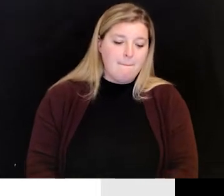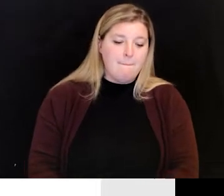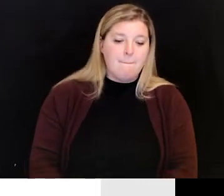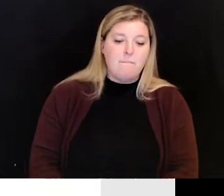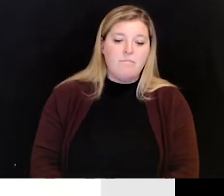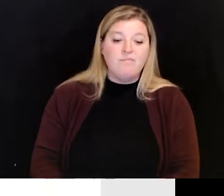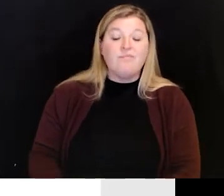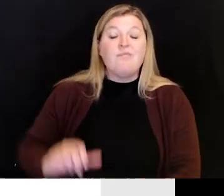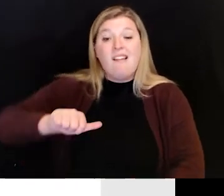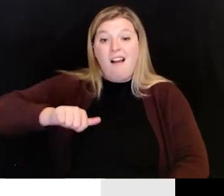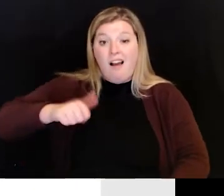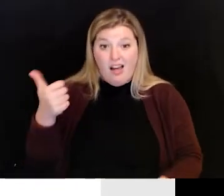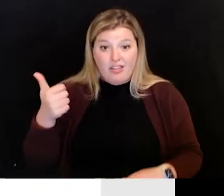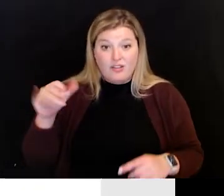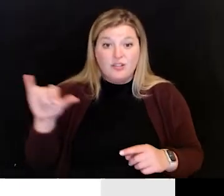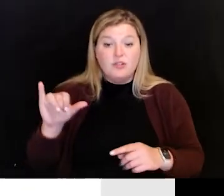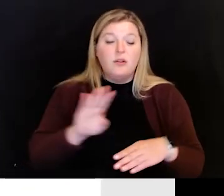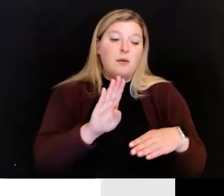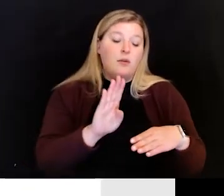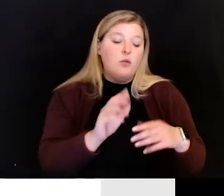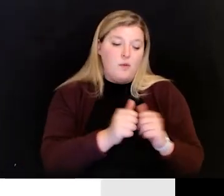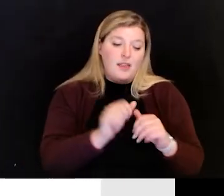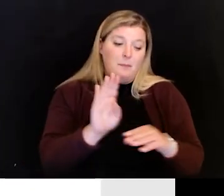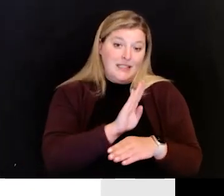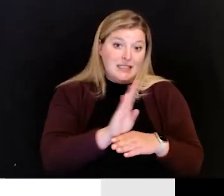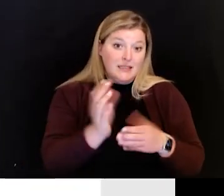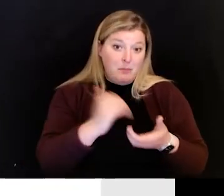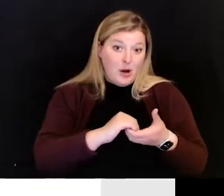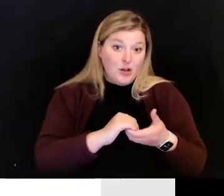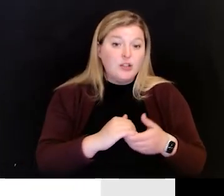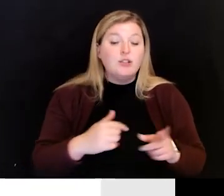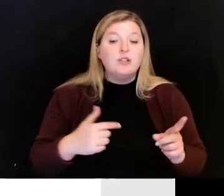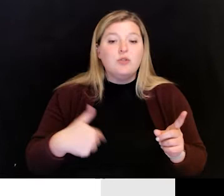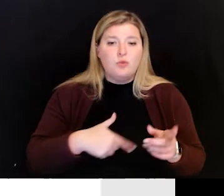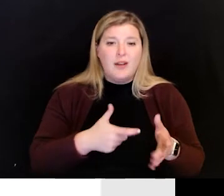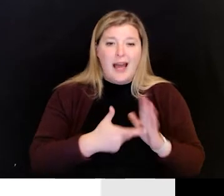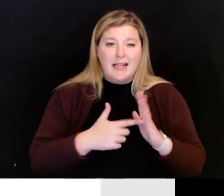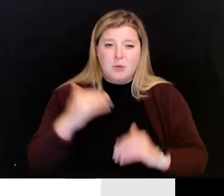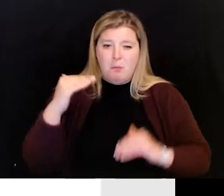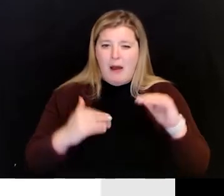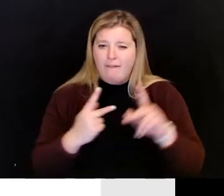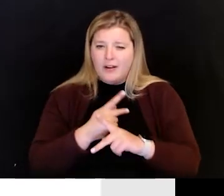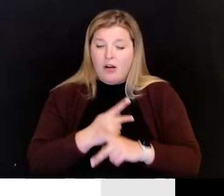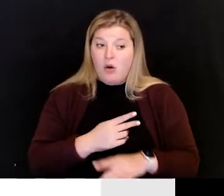with our business partners on was balancing the risk versus the reward.